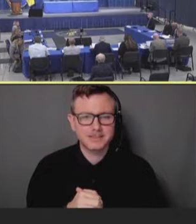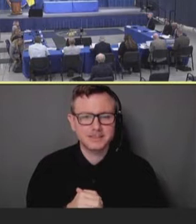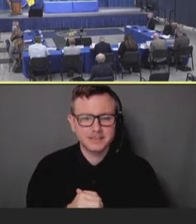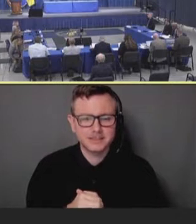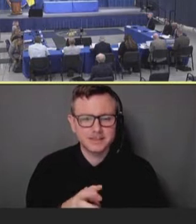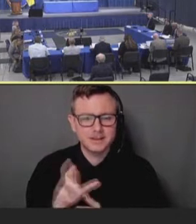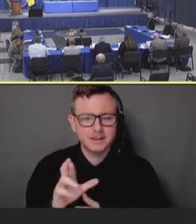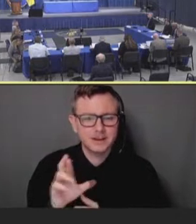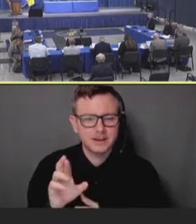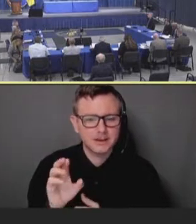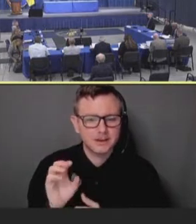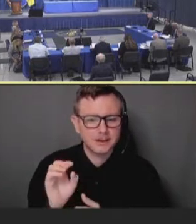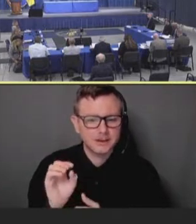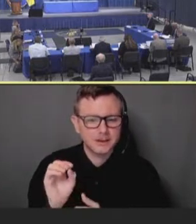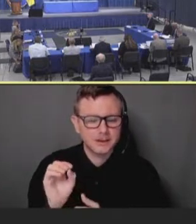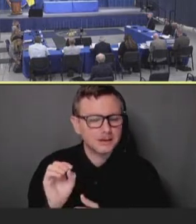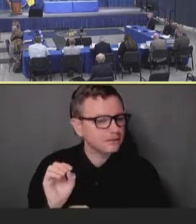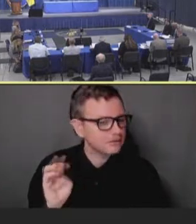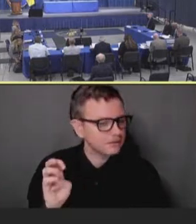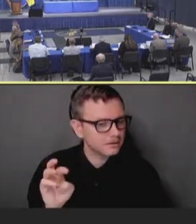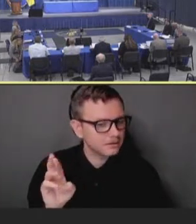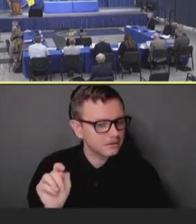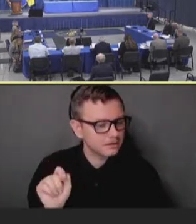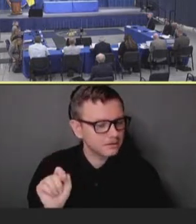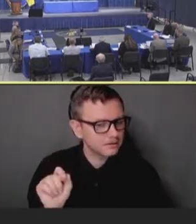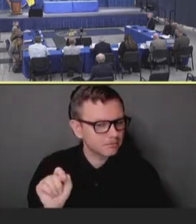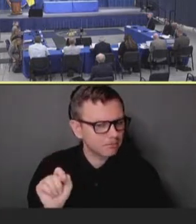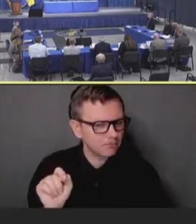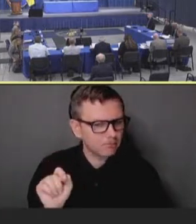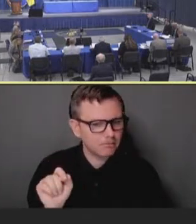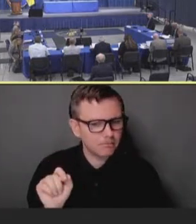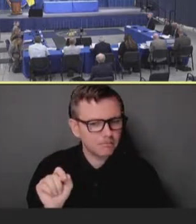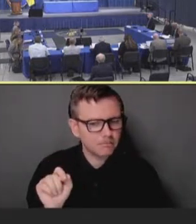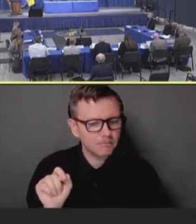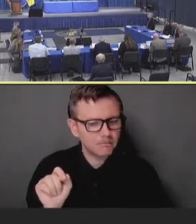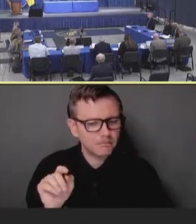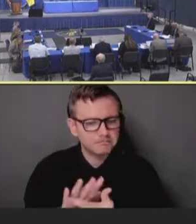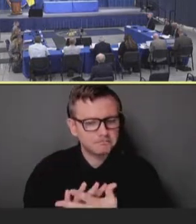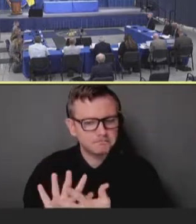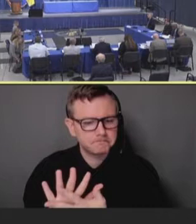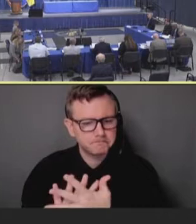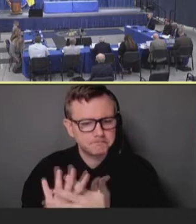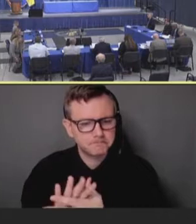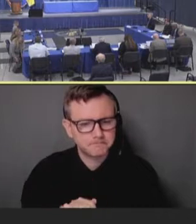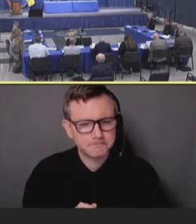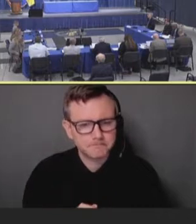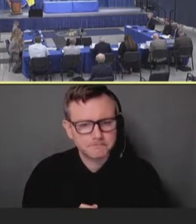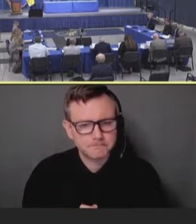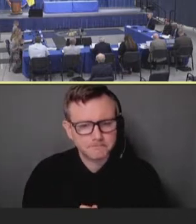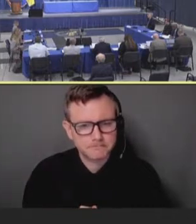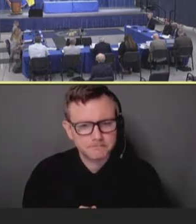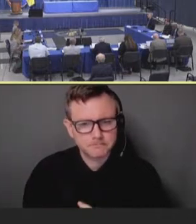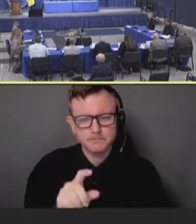Barbara Mulach. Troy Knighton. Oh, Troy's sick today.